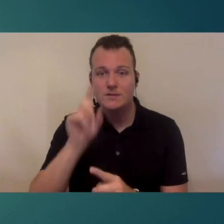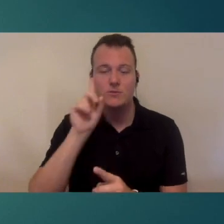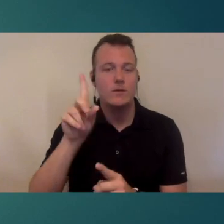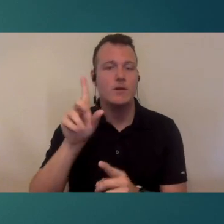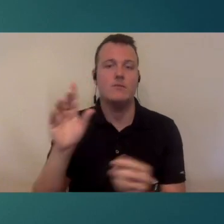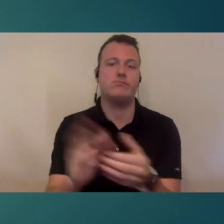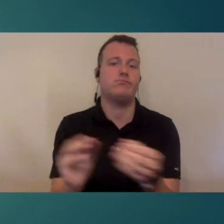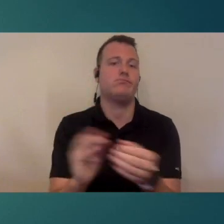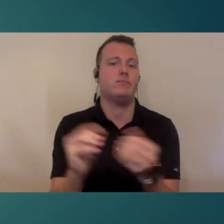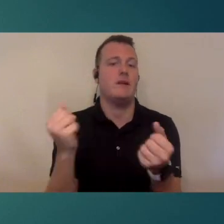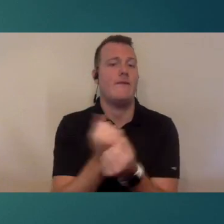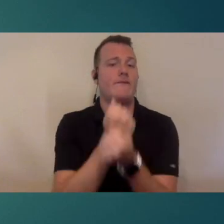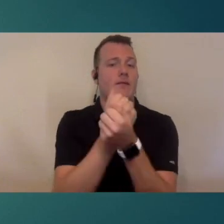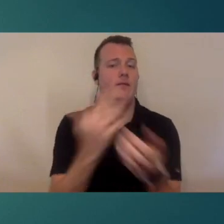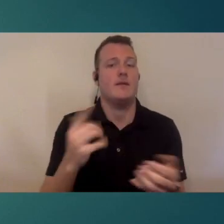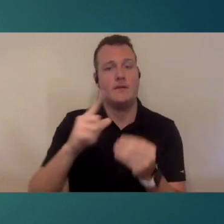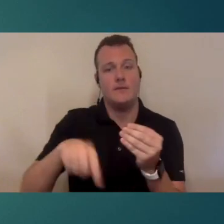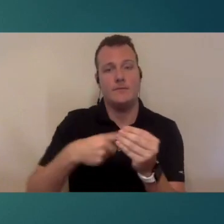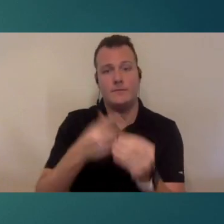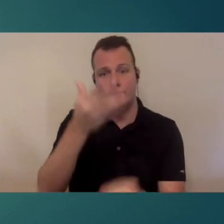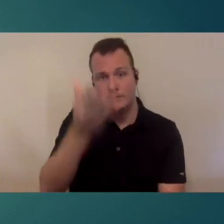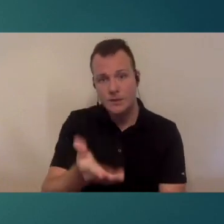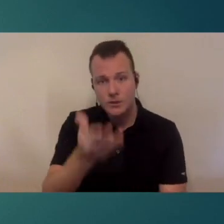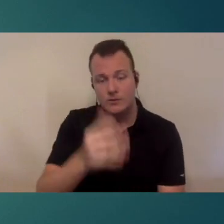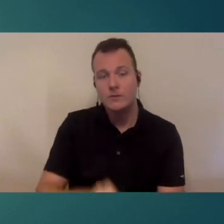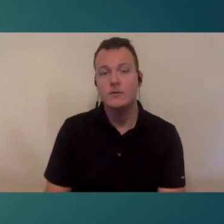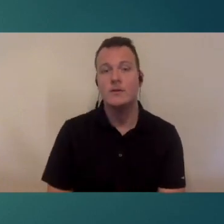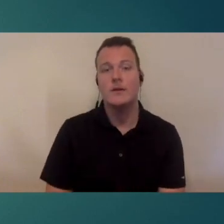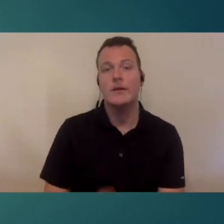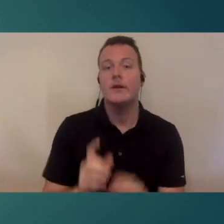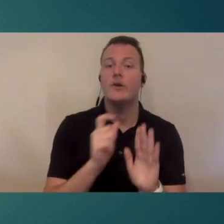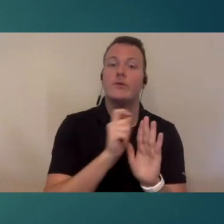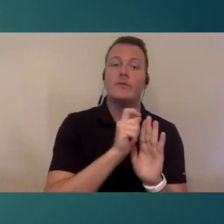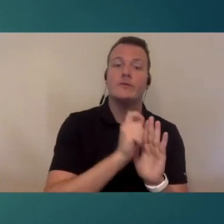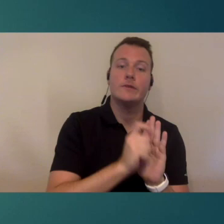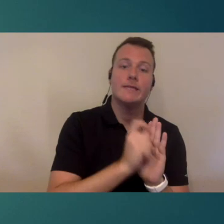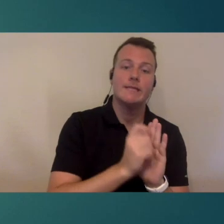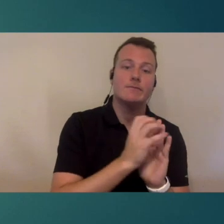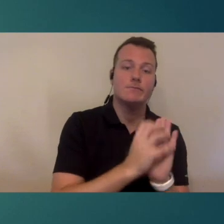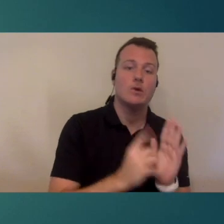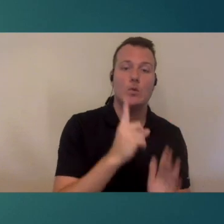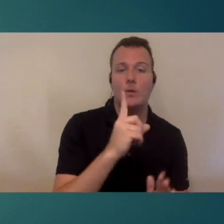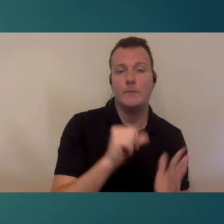you. The written, you know, typically one page